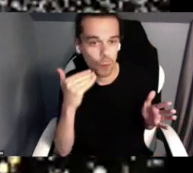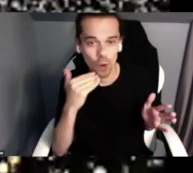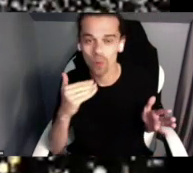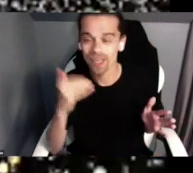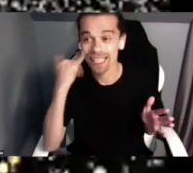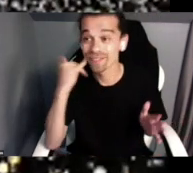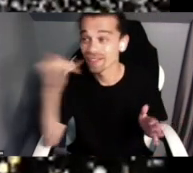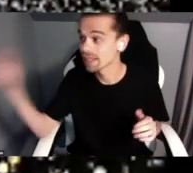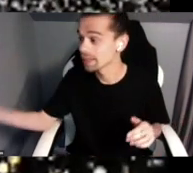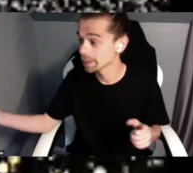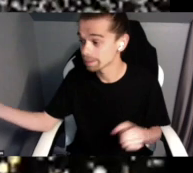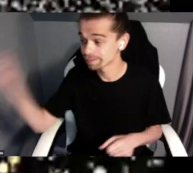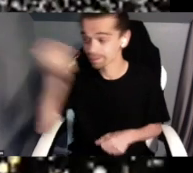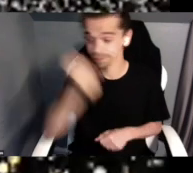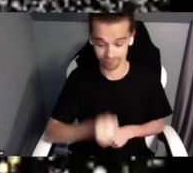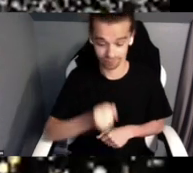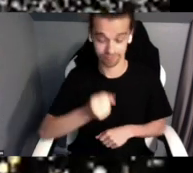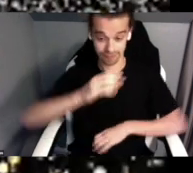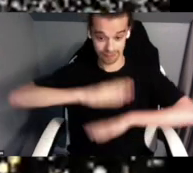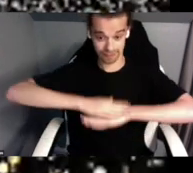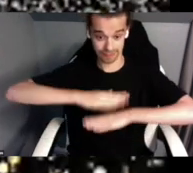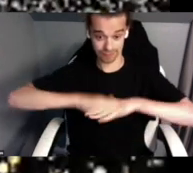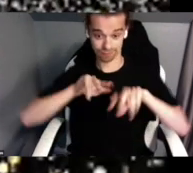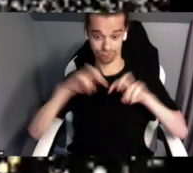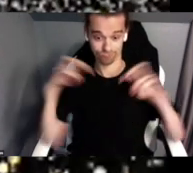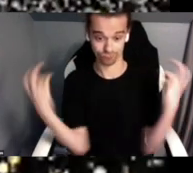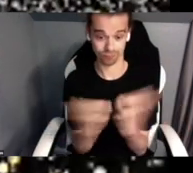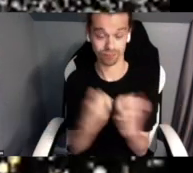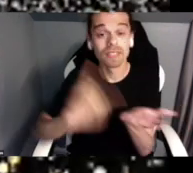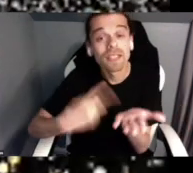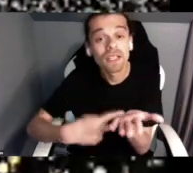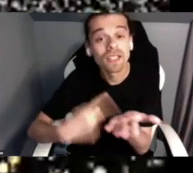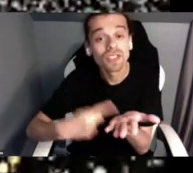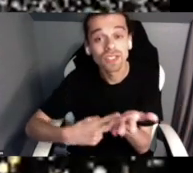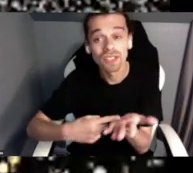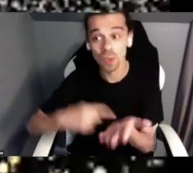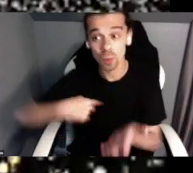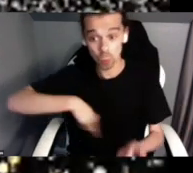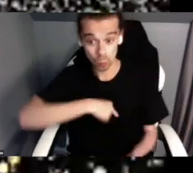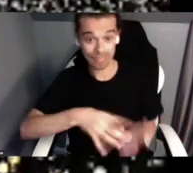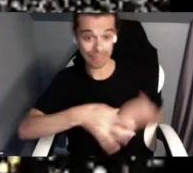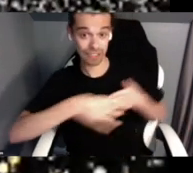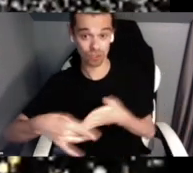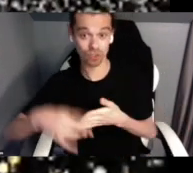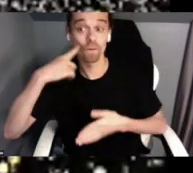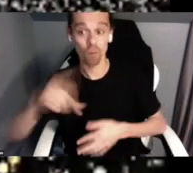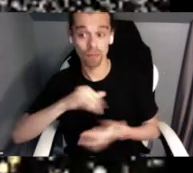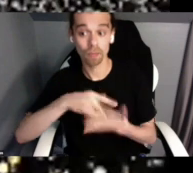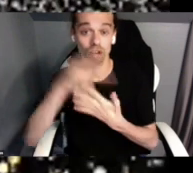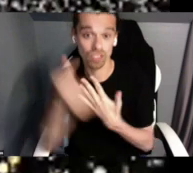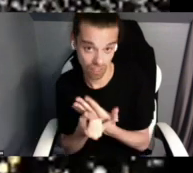and make us the leader of the work, because we are the subject matter experts of our own experience.